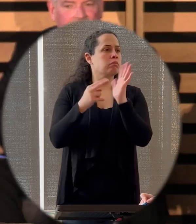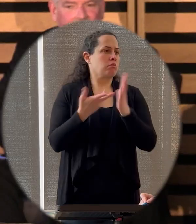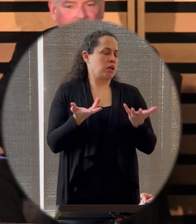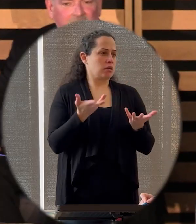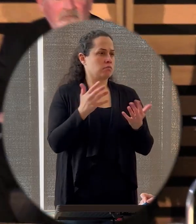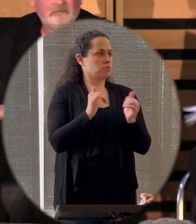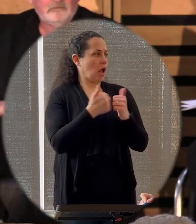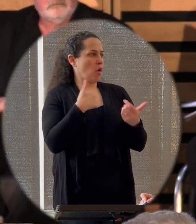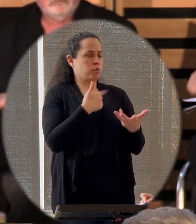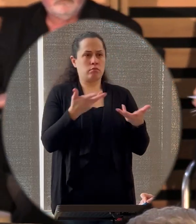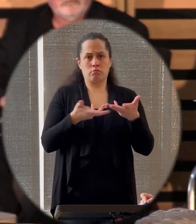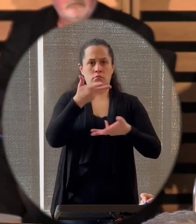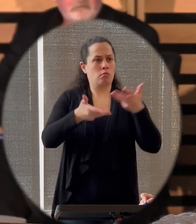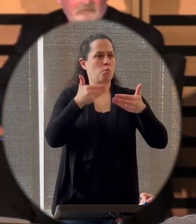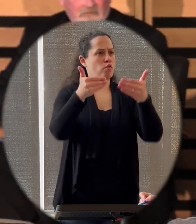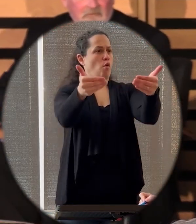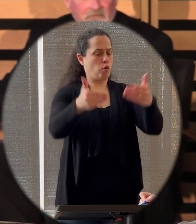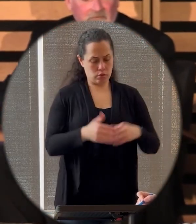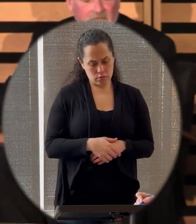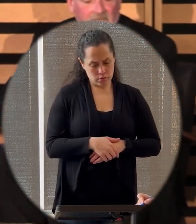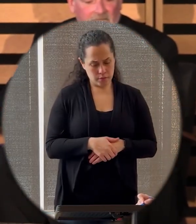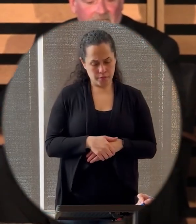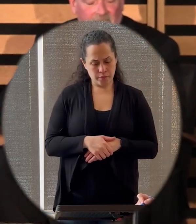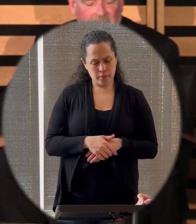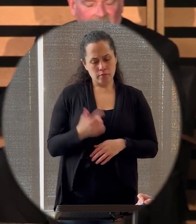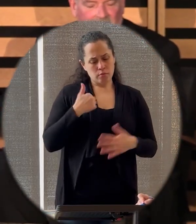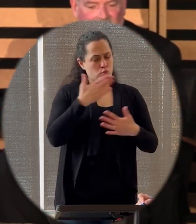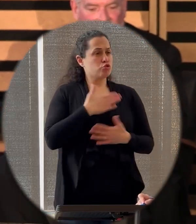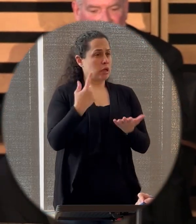I appreciate the opportunity to be here tonight to discuss it with all of you. But I'll start